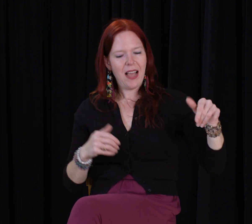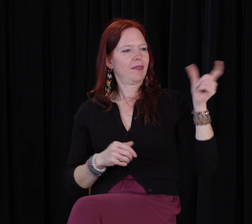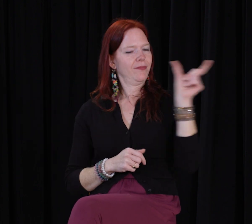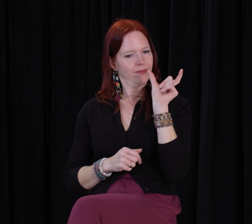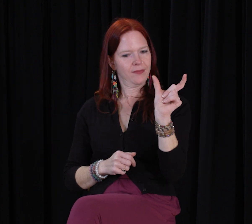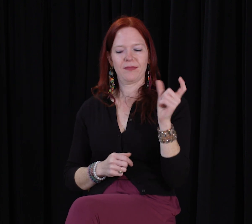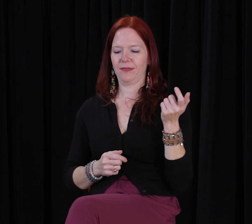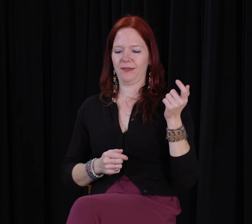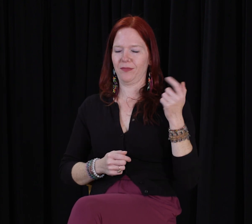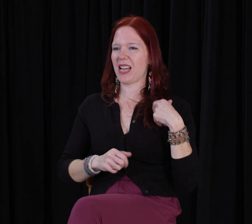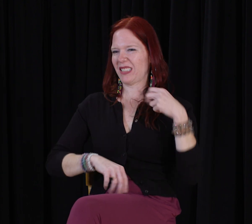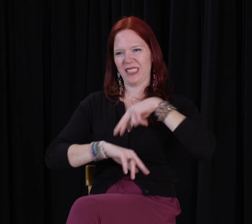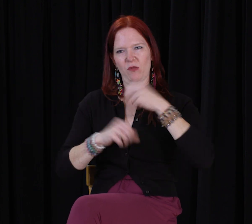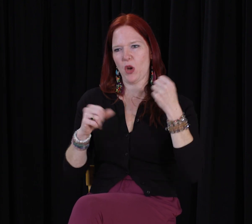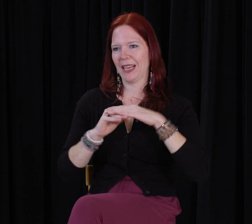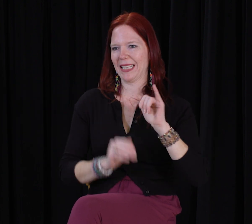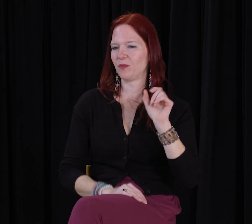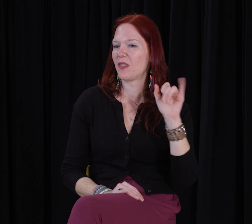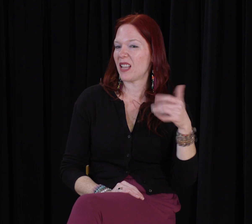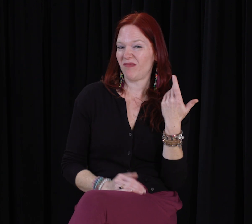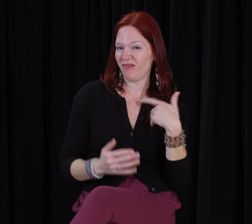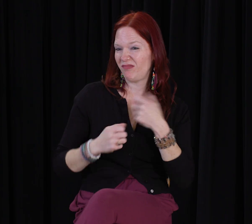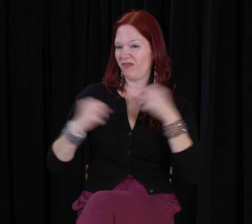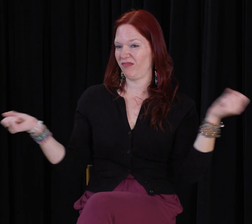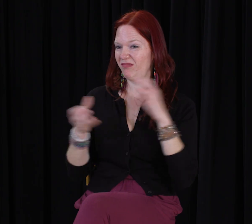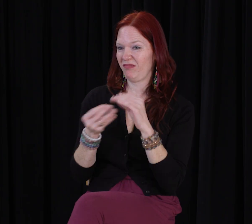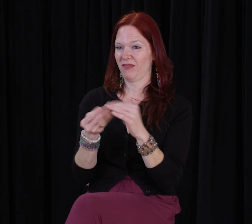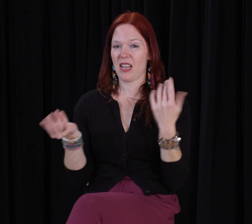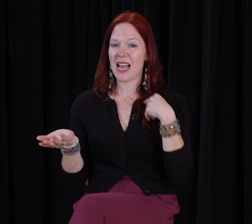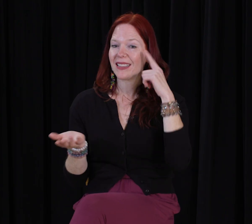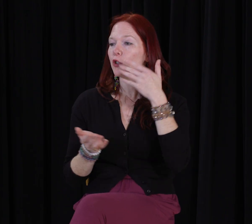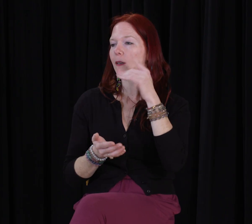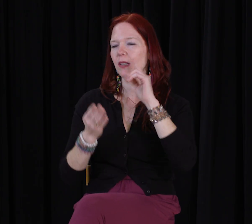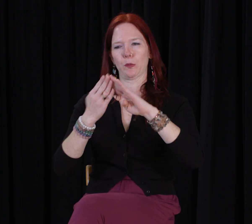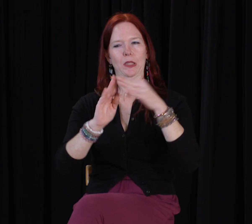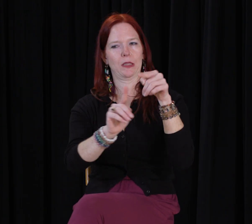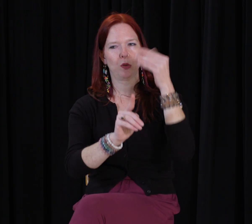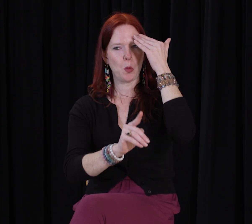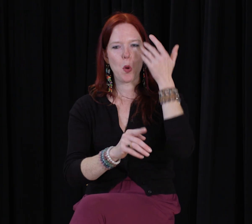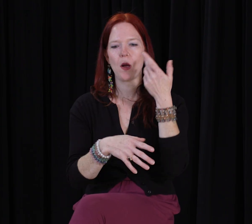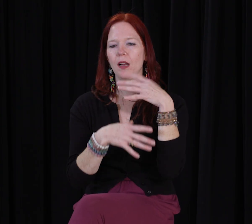I have a term for it that I can stand strong in. I think being open about it is good for the community, because I can